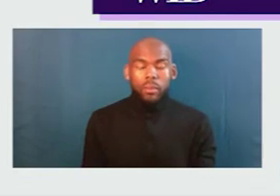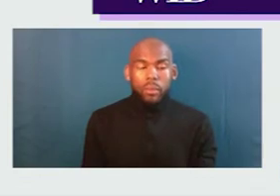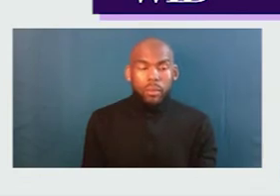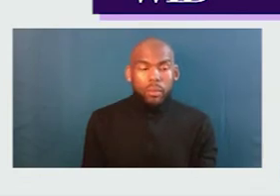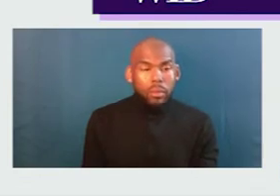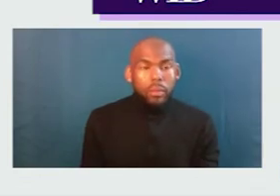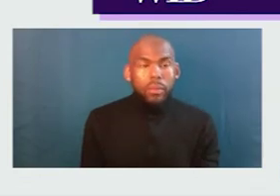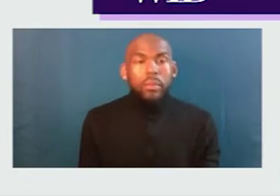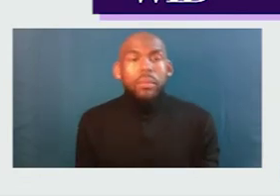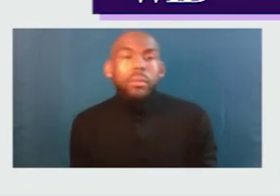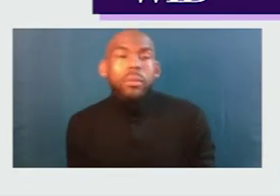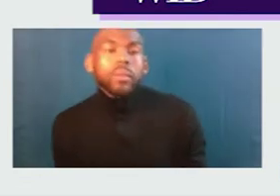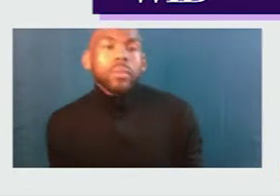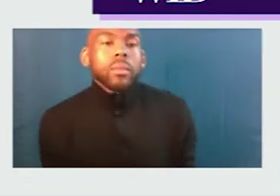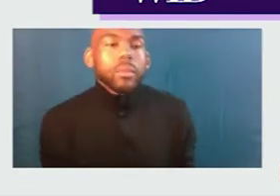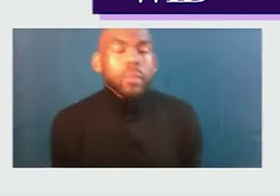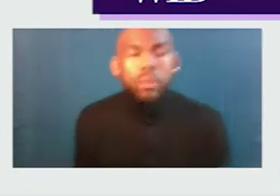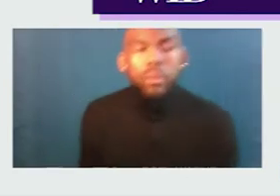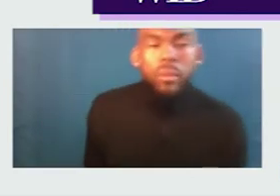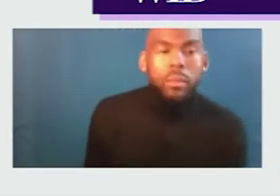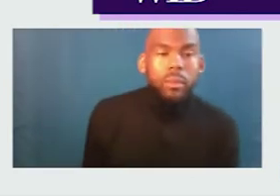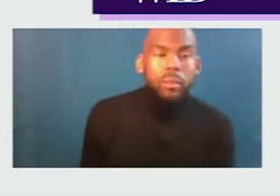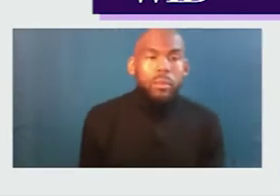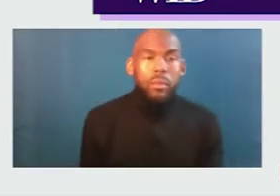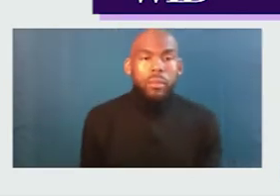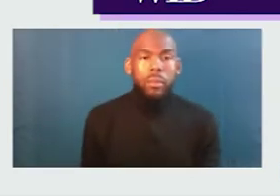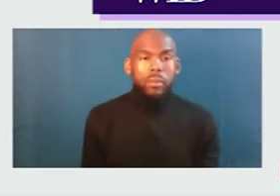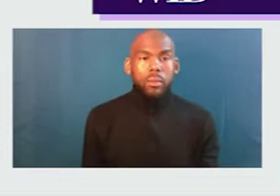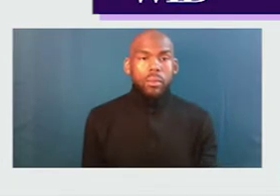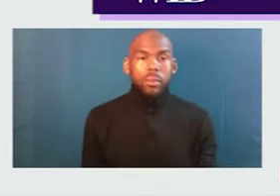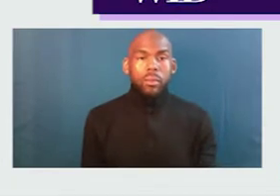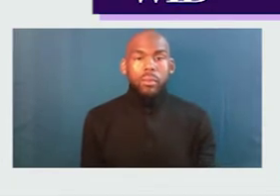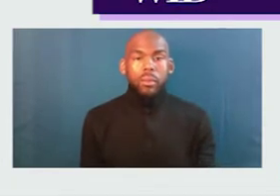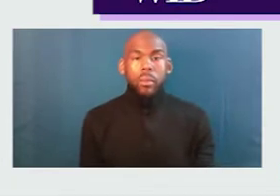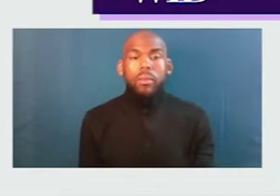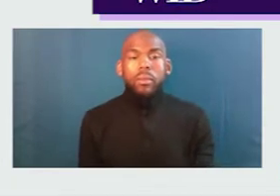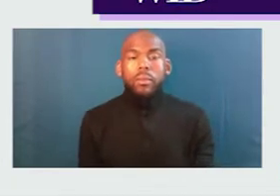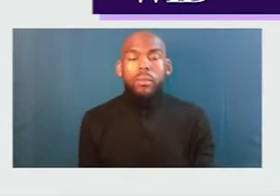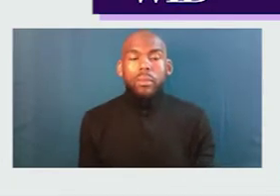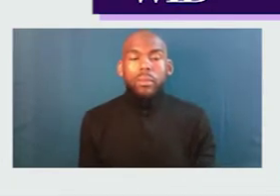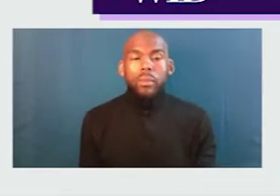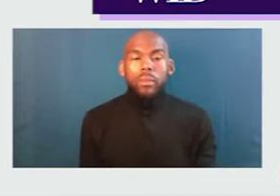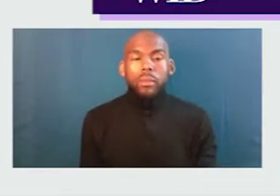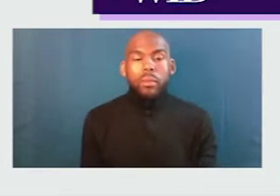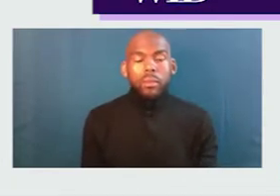information table with two columns and one rows, heading level two related products list